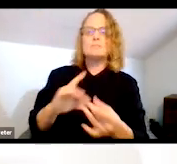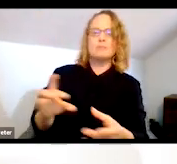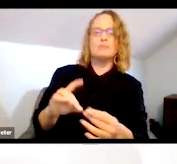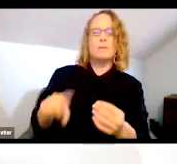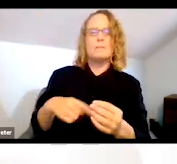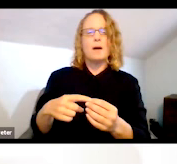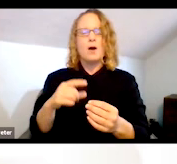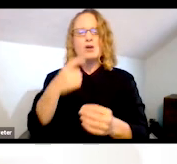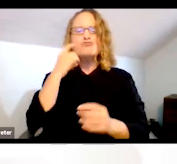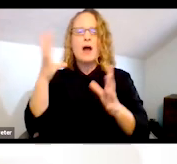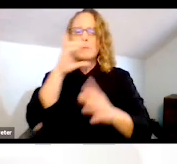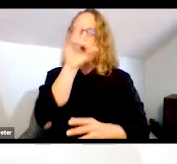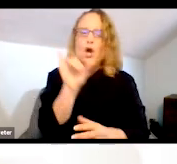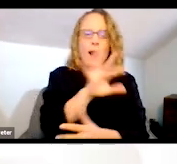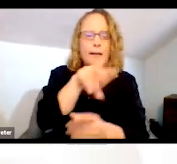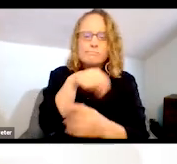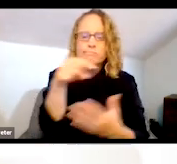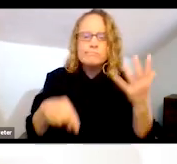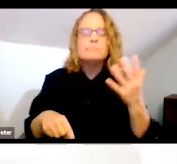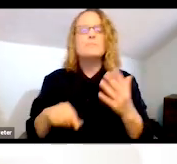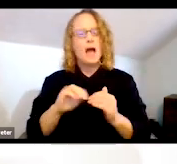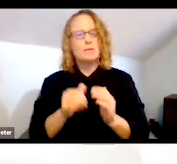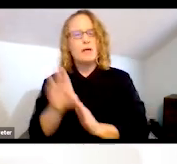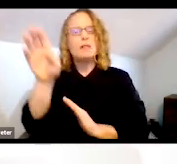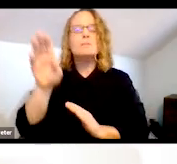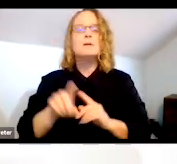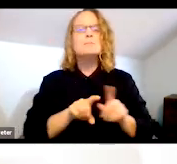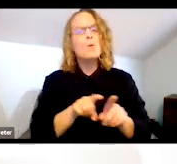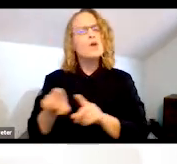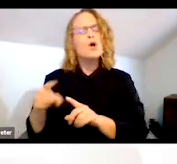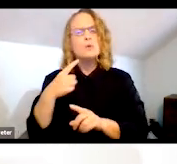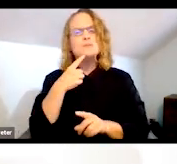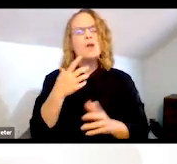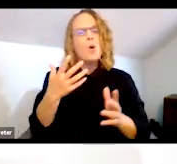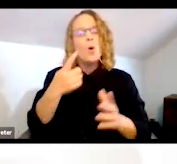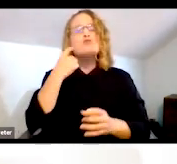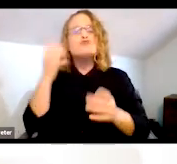understanding the demographics. We talked about the childhood, how it starts in childhood.